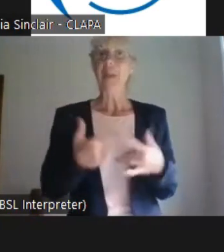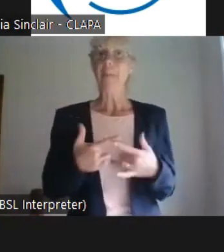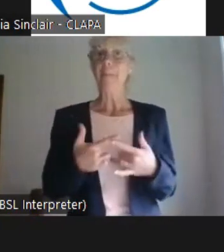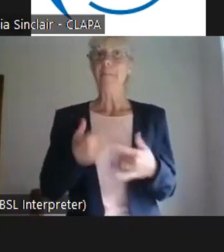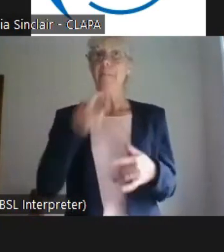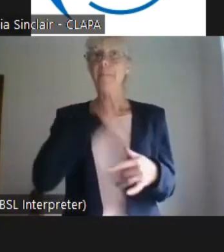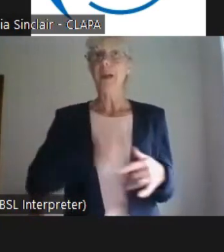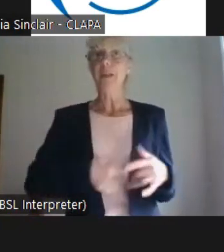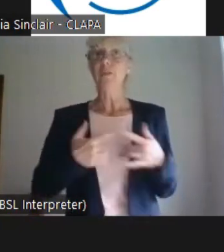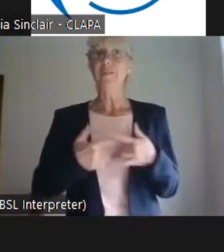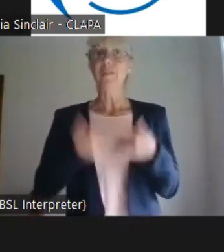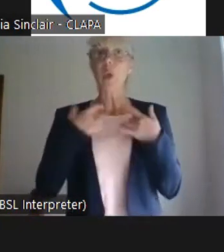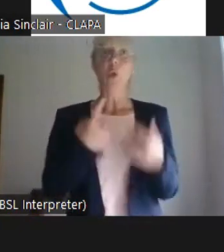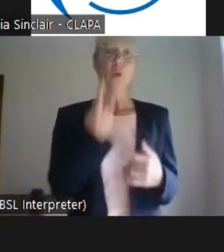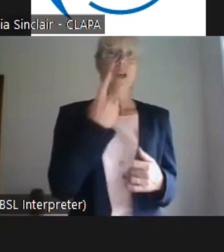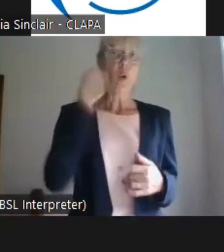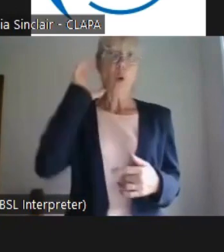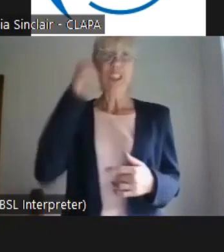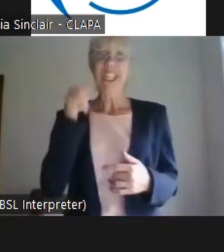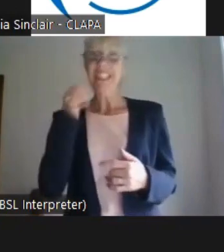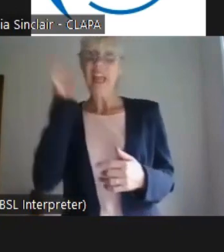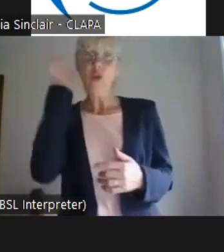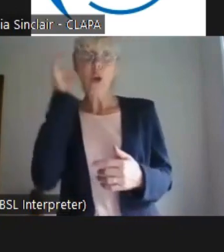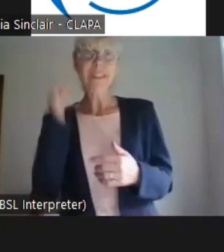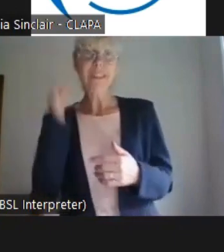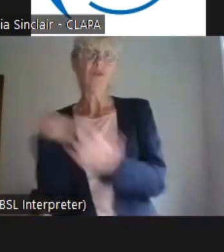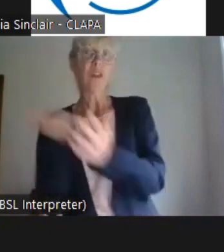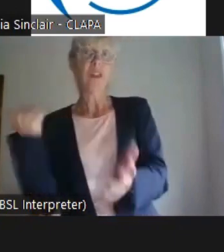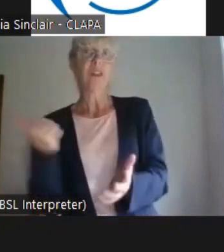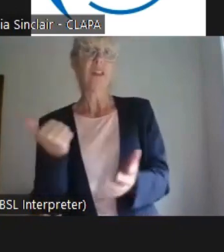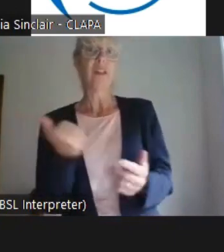one audiologist here come it's a brilliant modern audience hearing aids brilliant and that sort